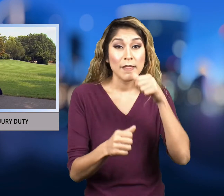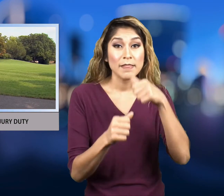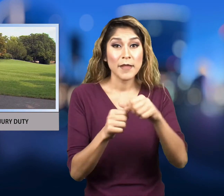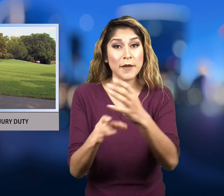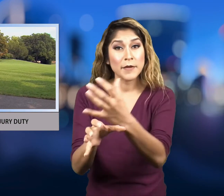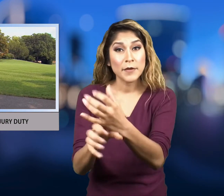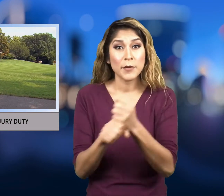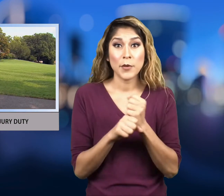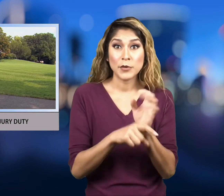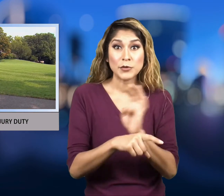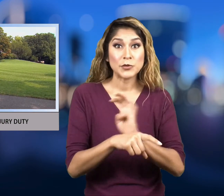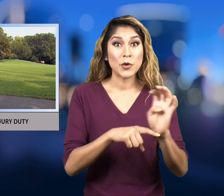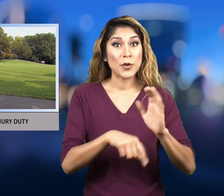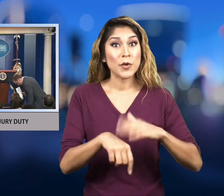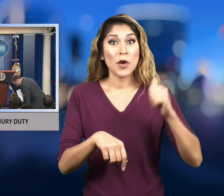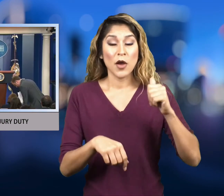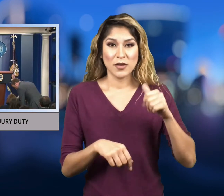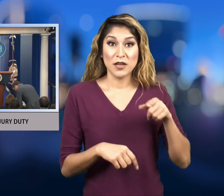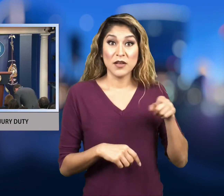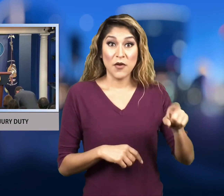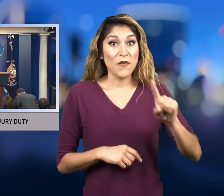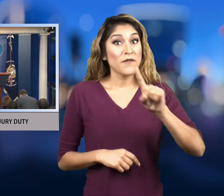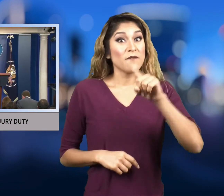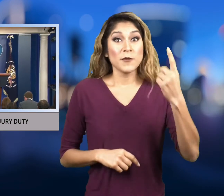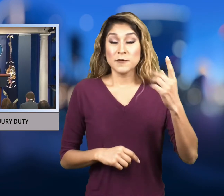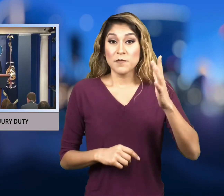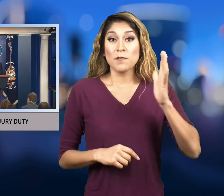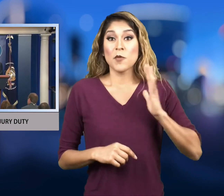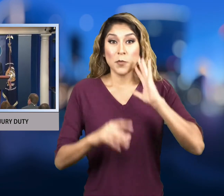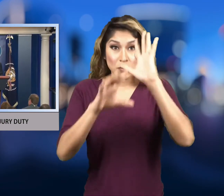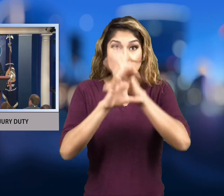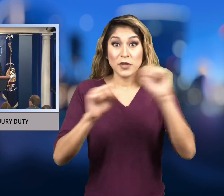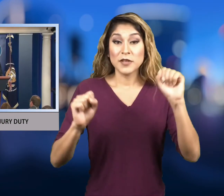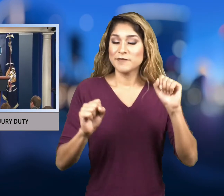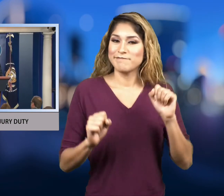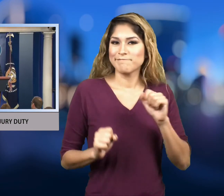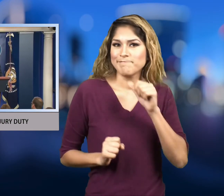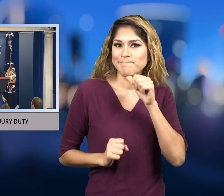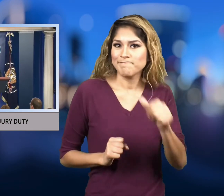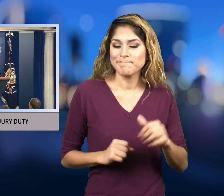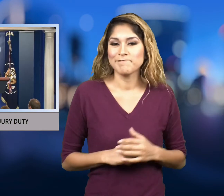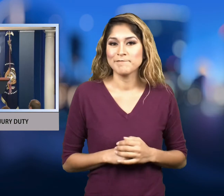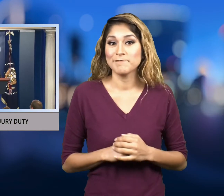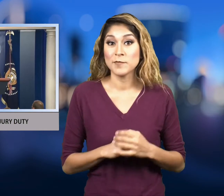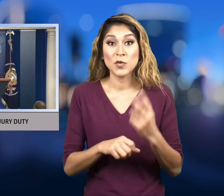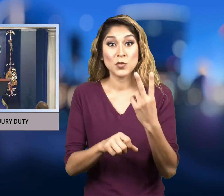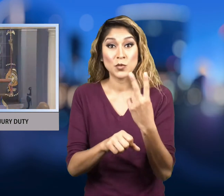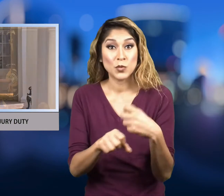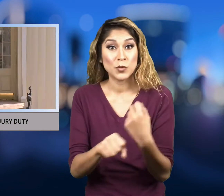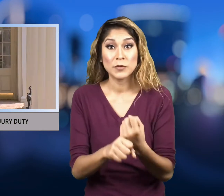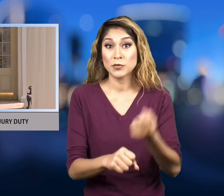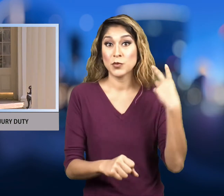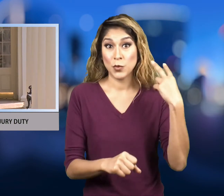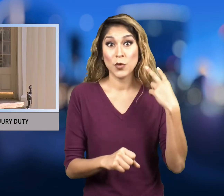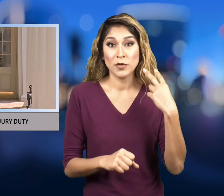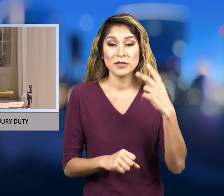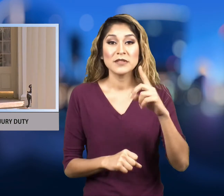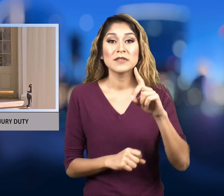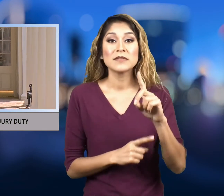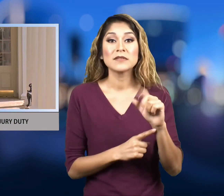He is not the first former president to receive a jury summons. Two years ago in Dallas